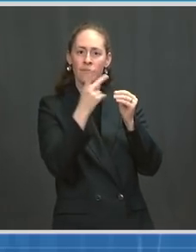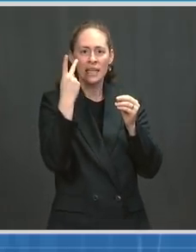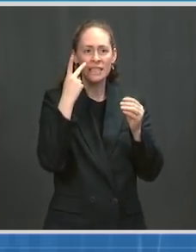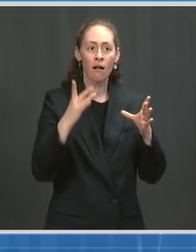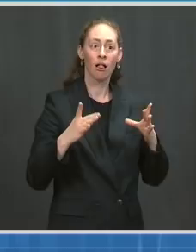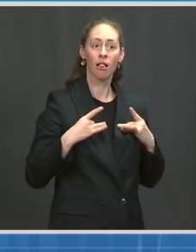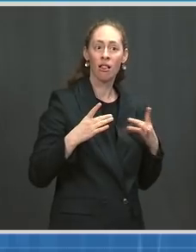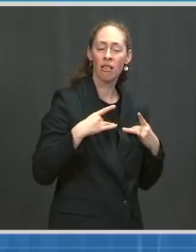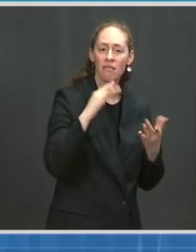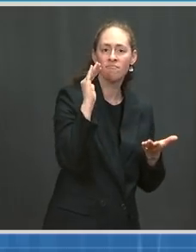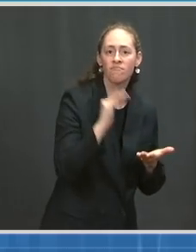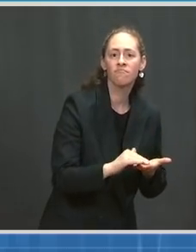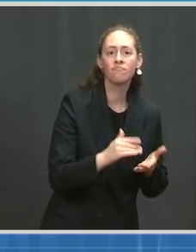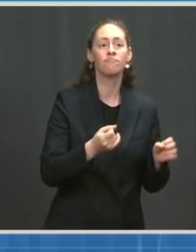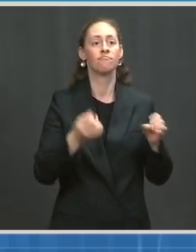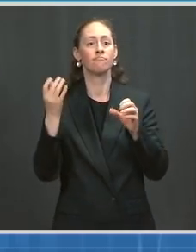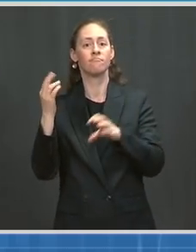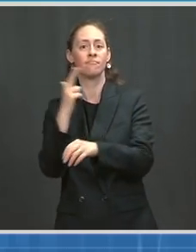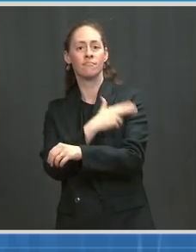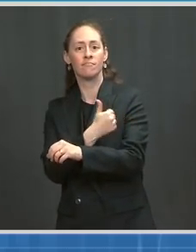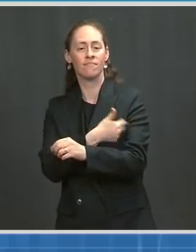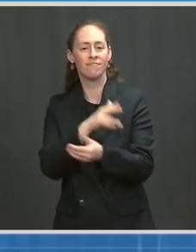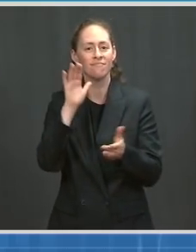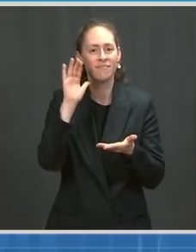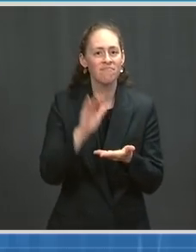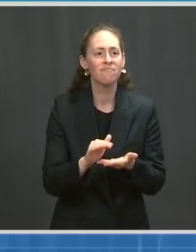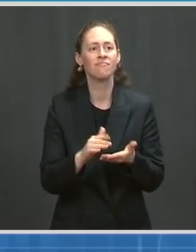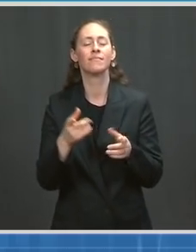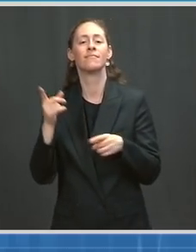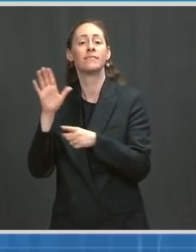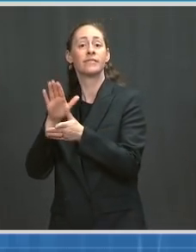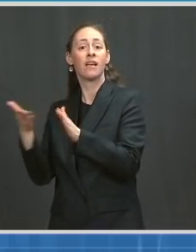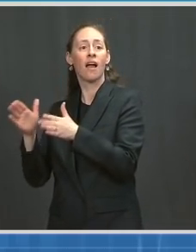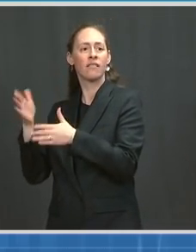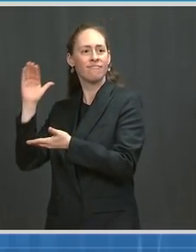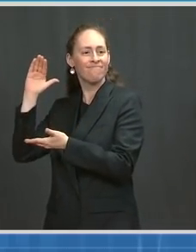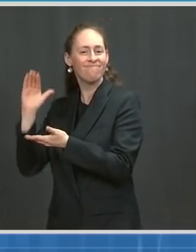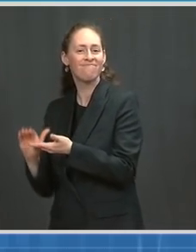As each week passes and as we continue to see progress, these data give me hope.